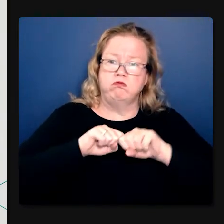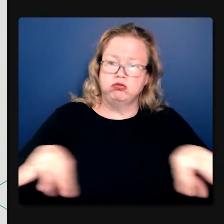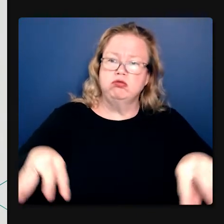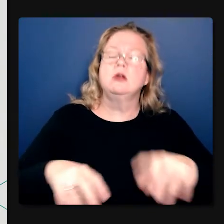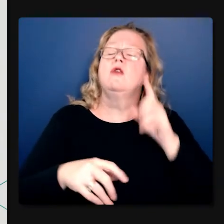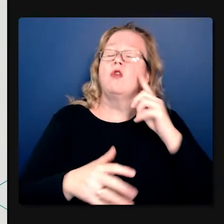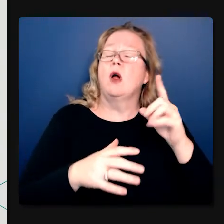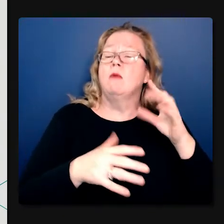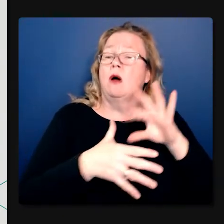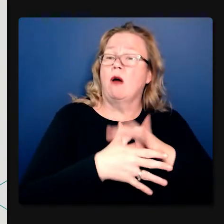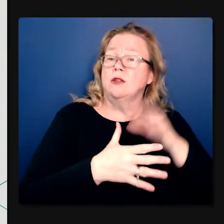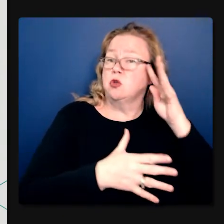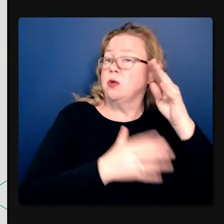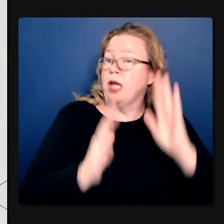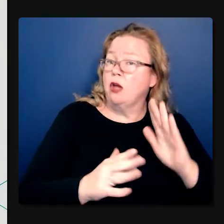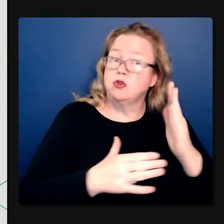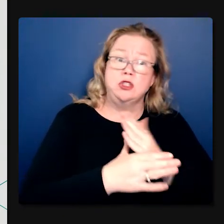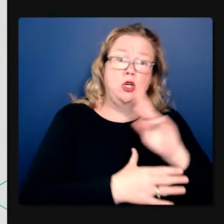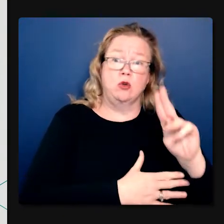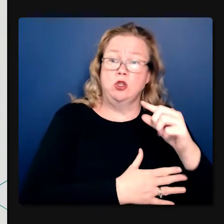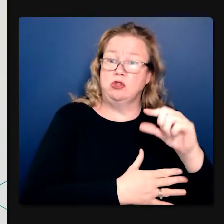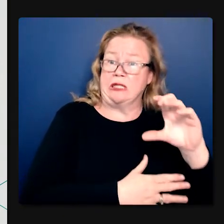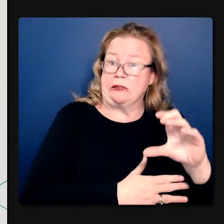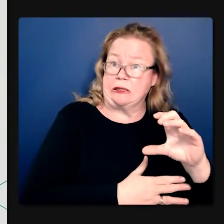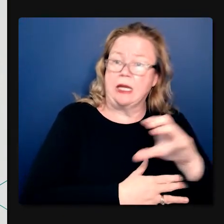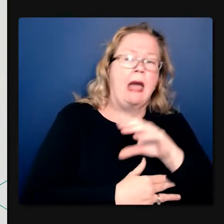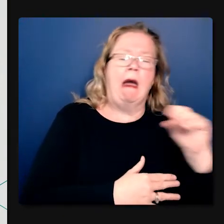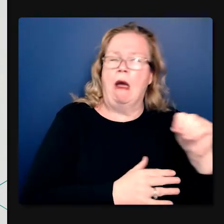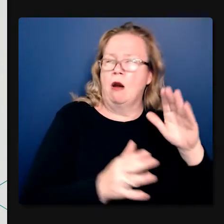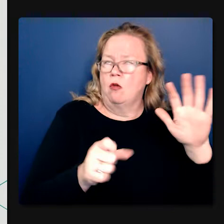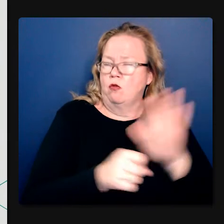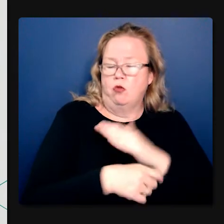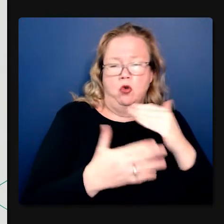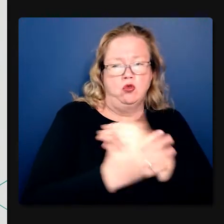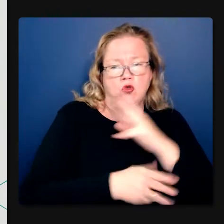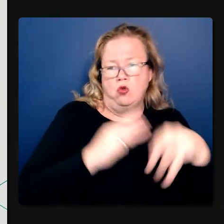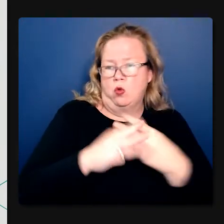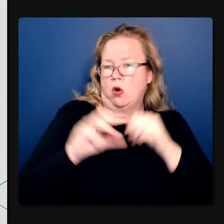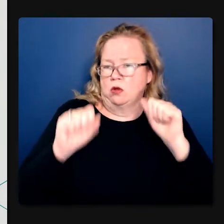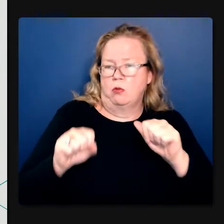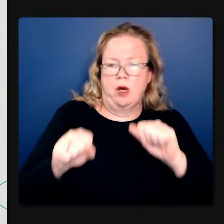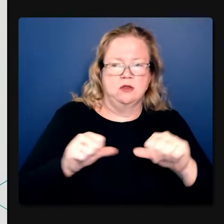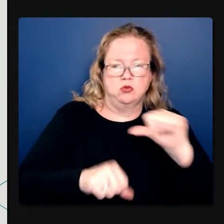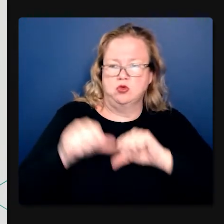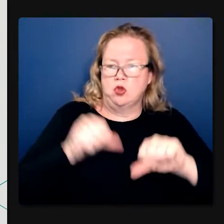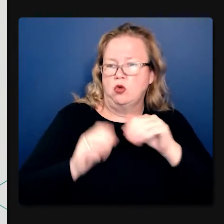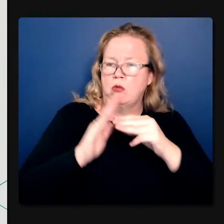from content creators sharing UGC, and opens a whole new world of potential social modalities.